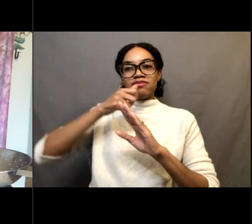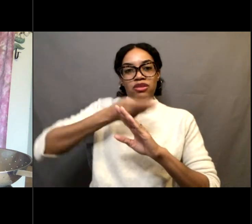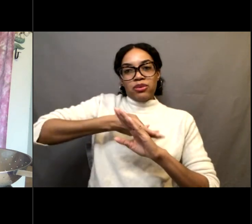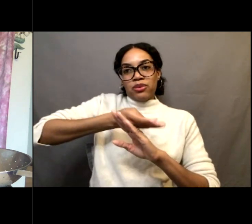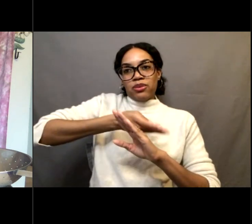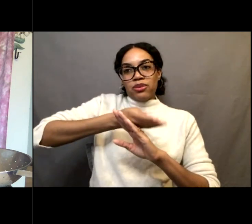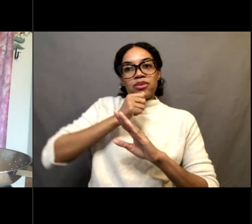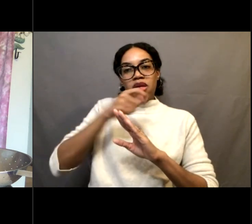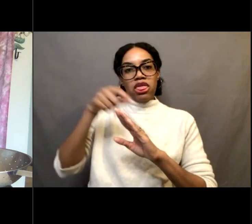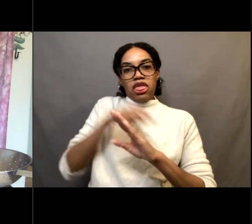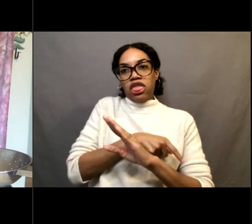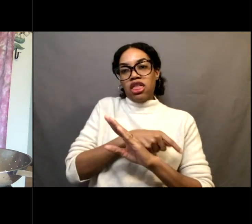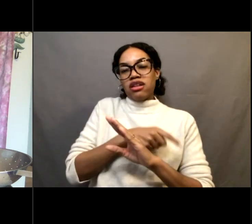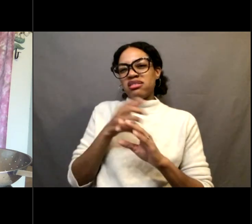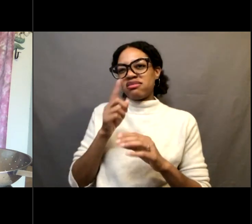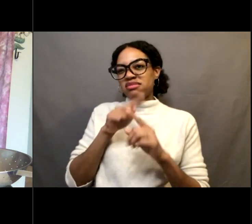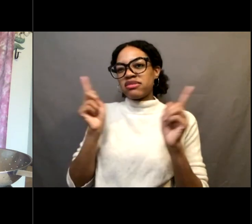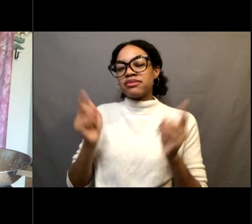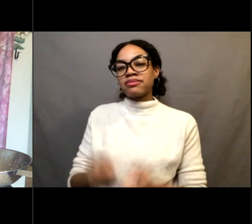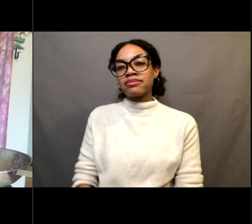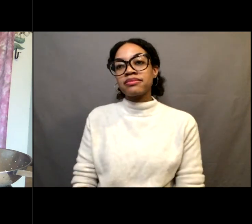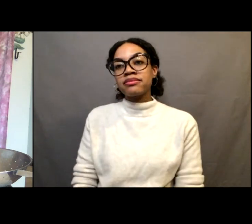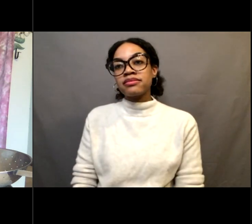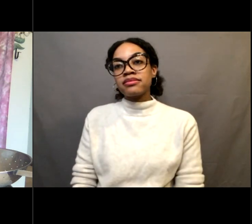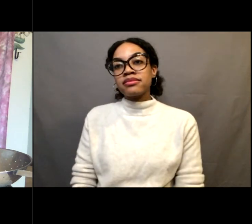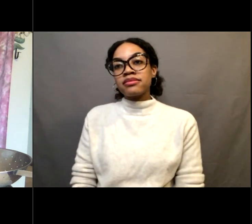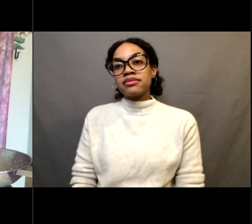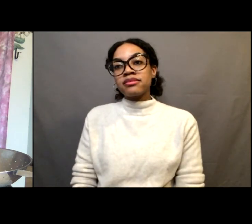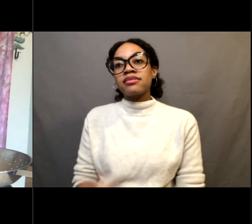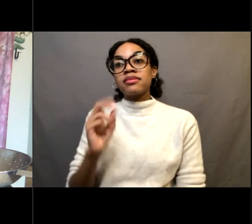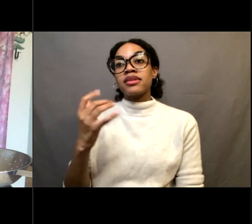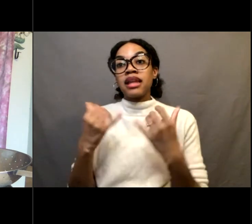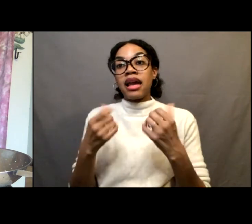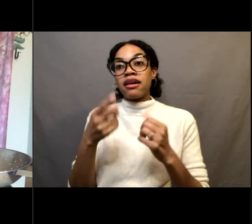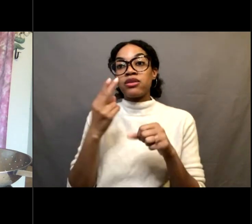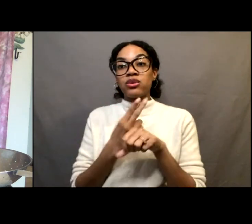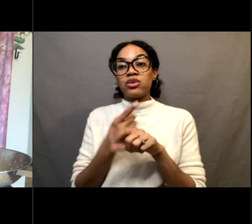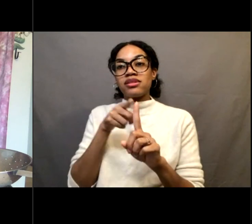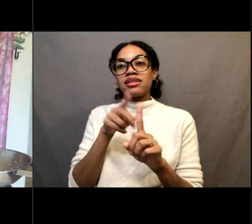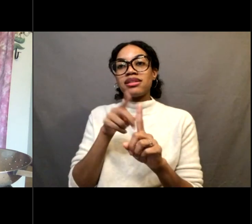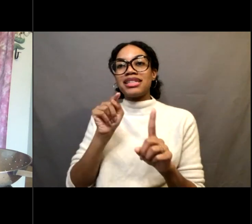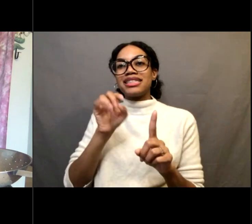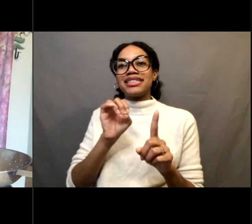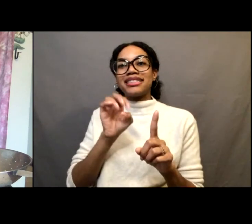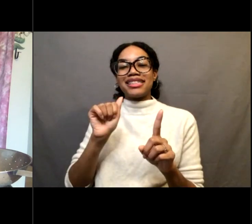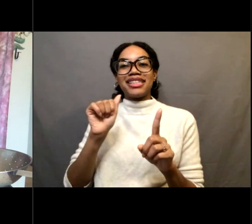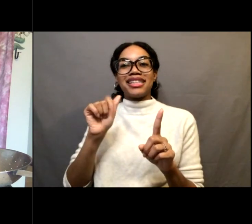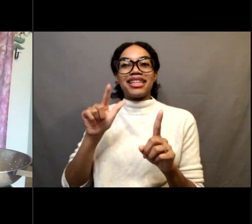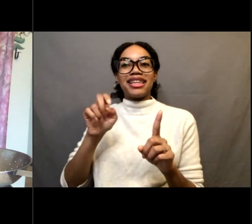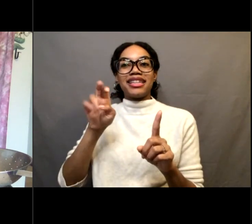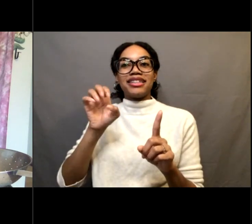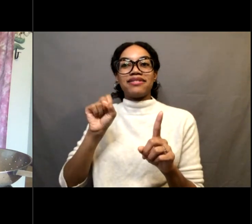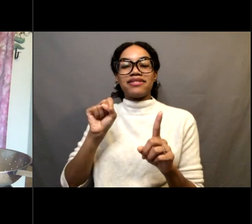but for our activity here I have these tealeaves and they're really water resistant and in fact,